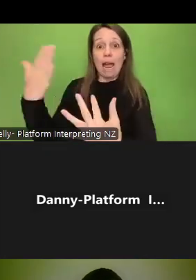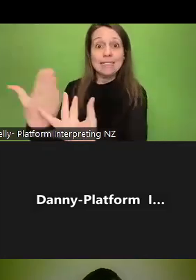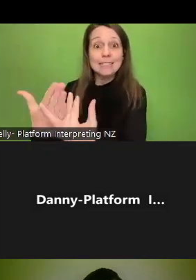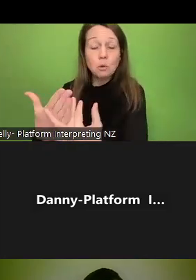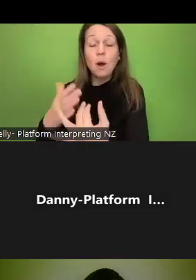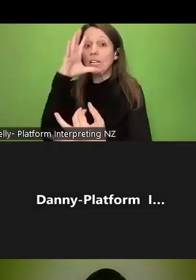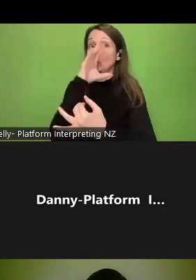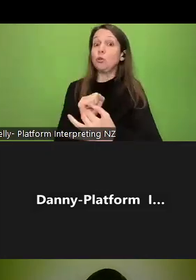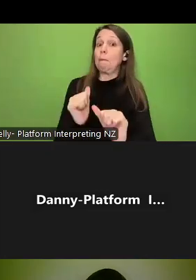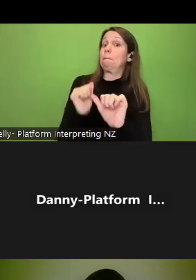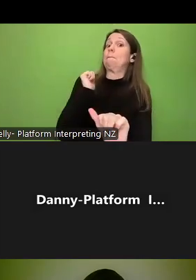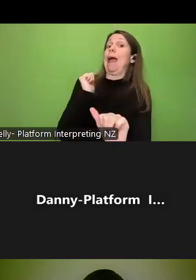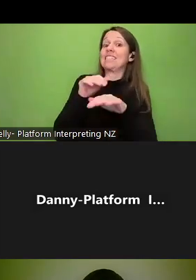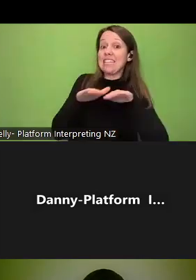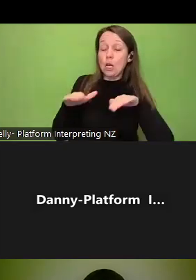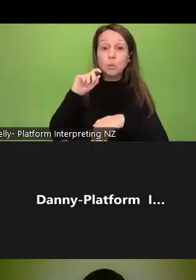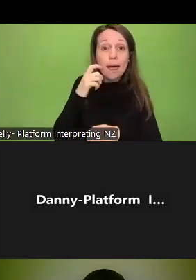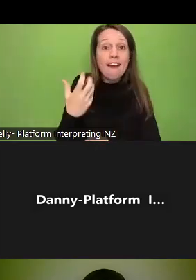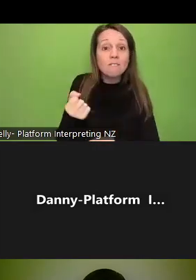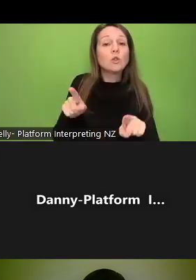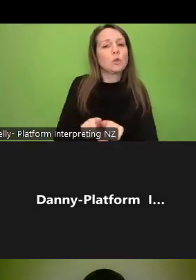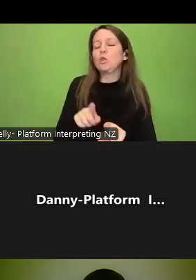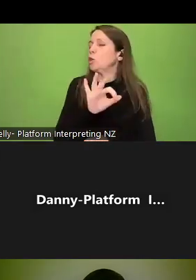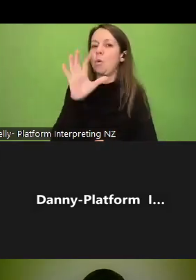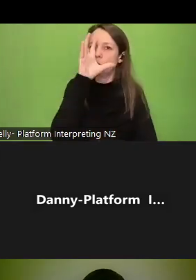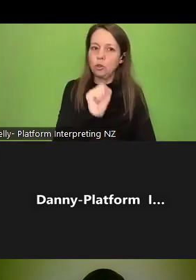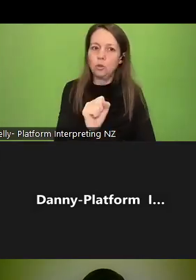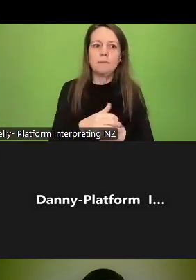We really urge you to consider accessibility when you're booking a venue.